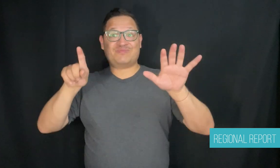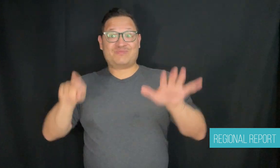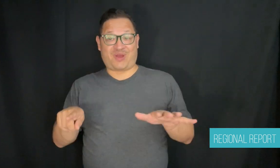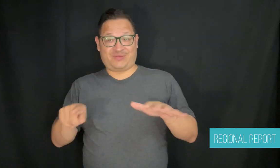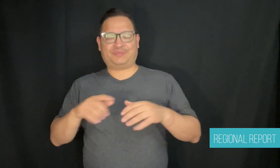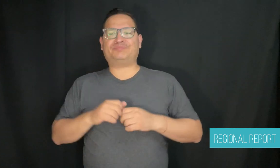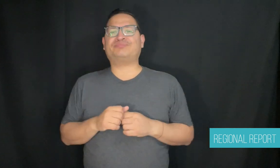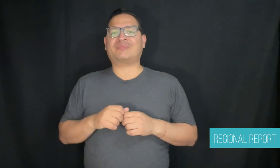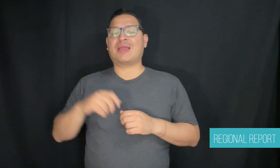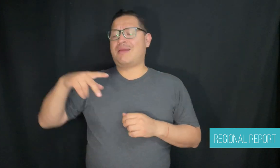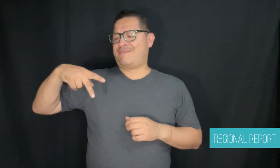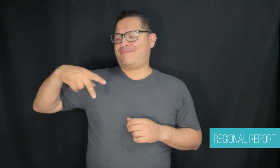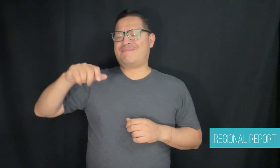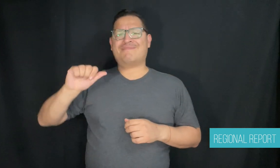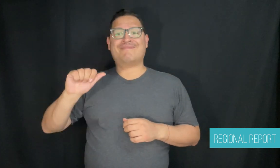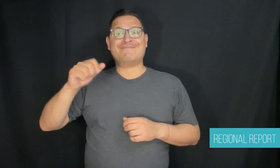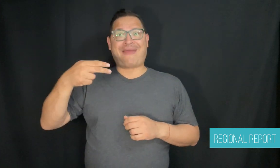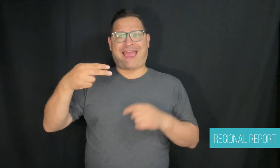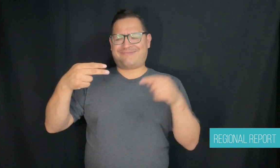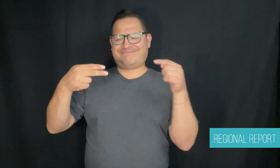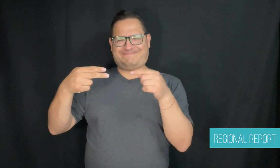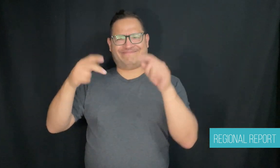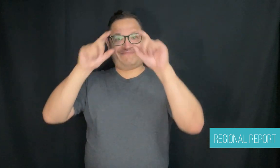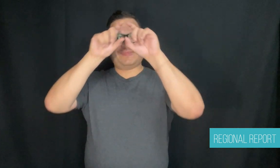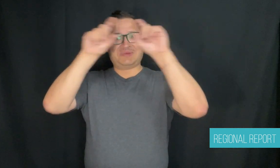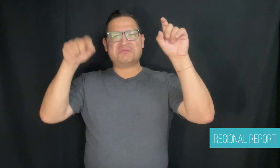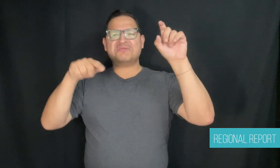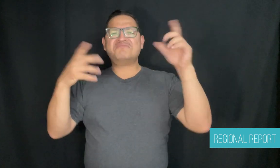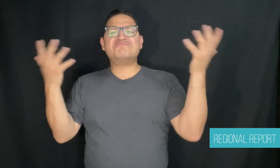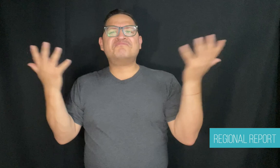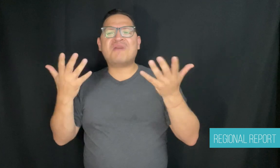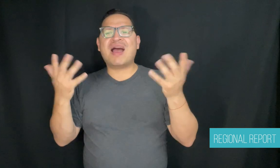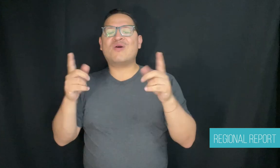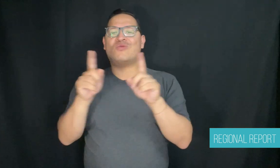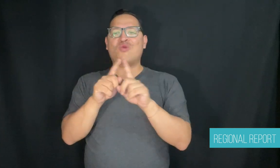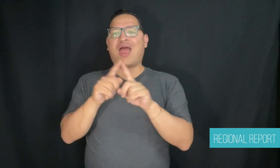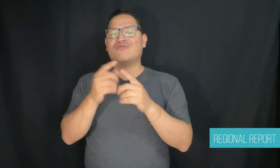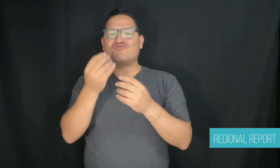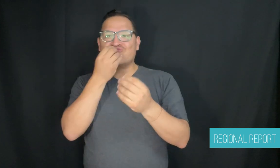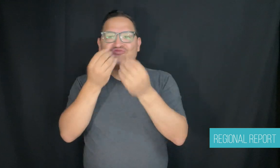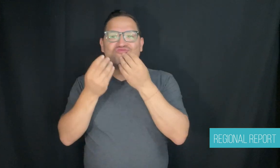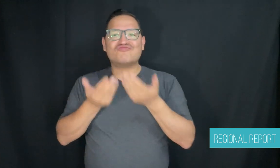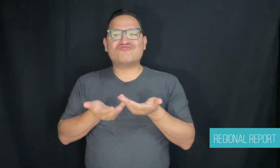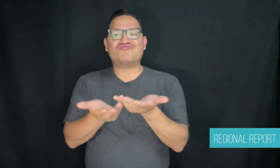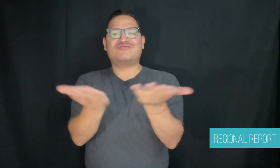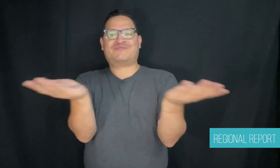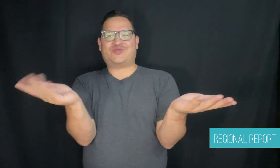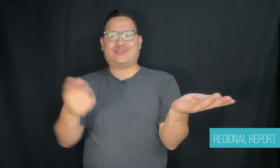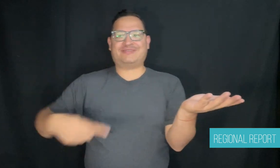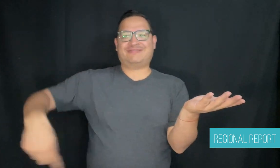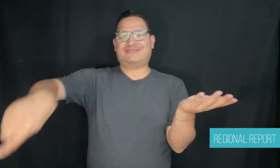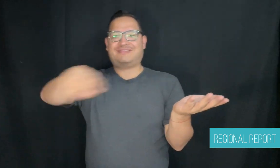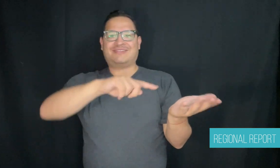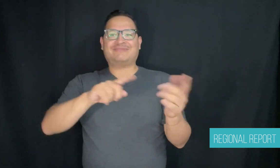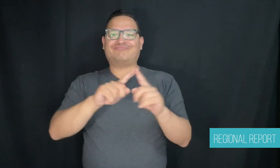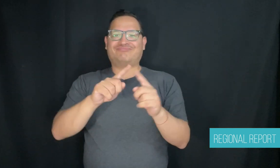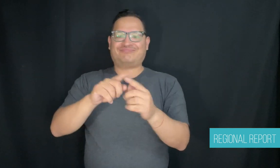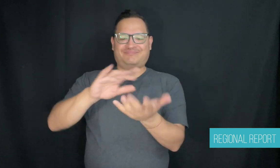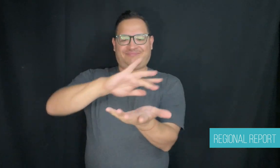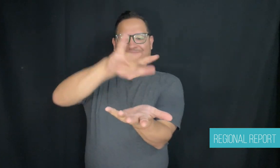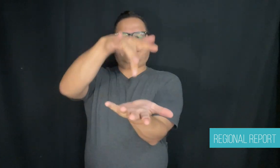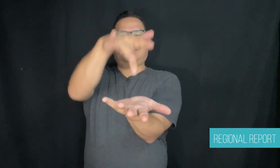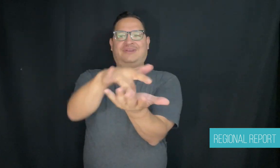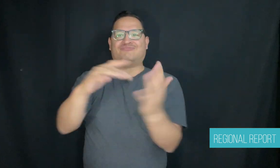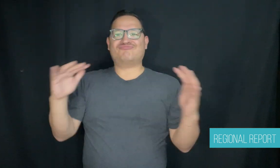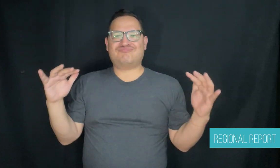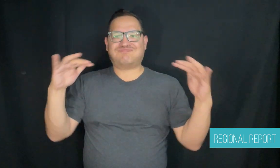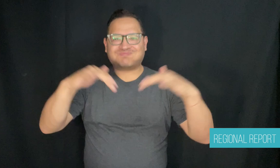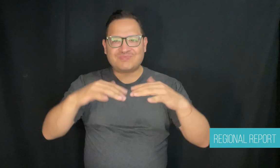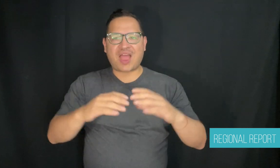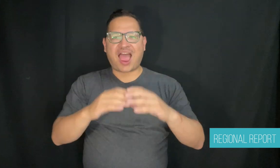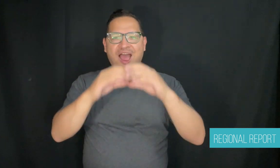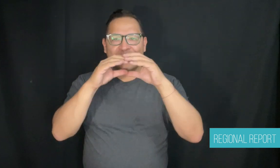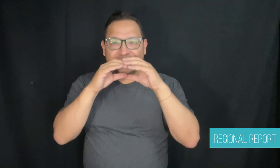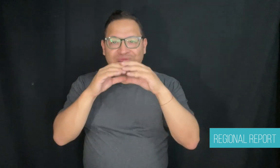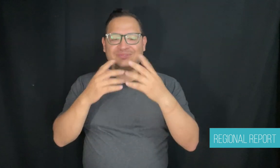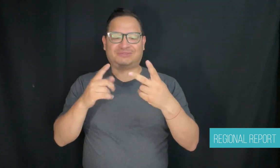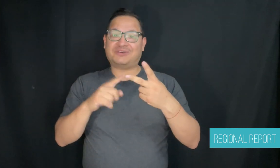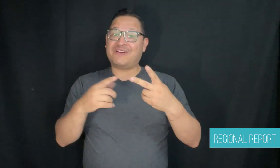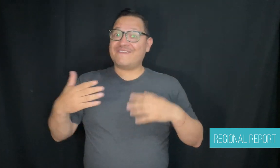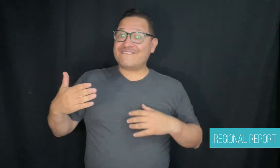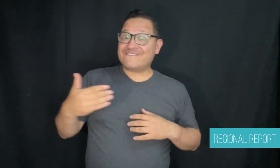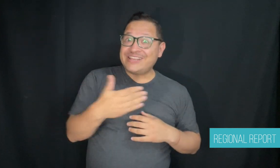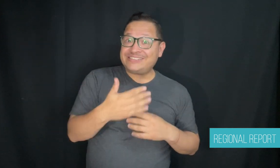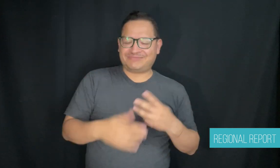serves pub grub like burgers, fish and chips, and jalapenos